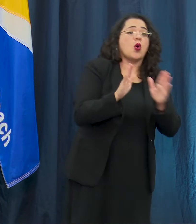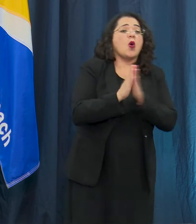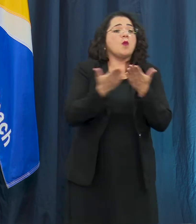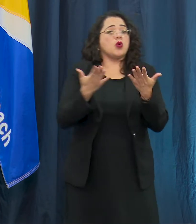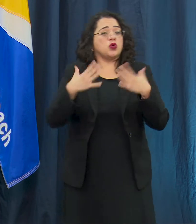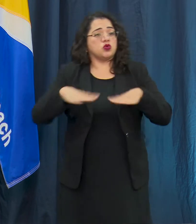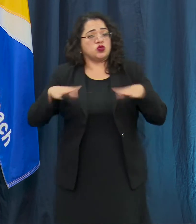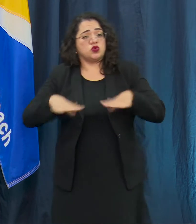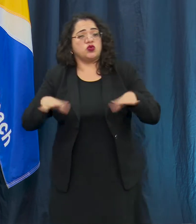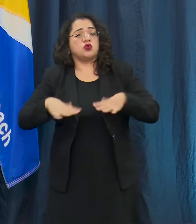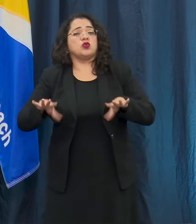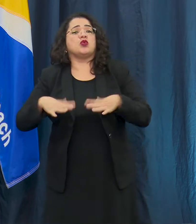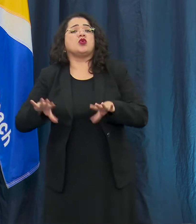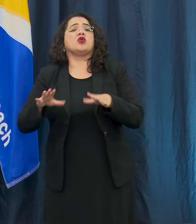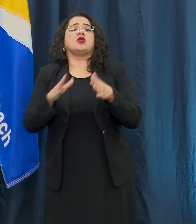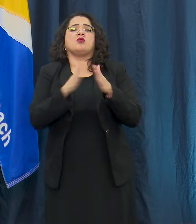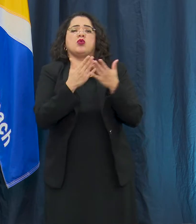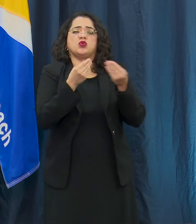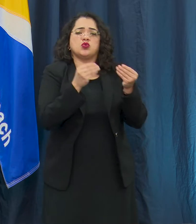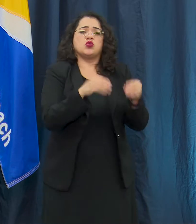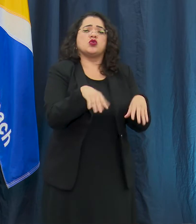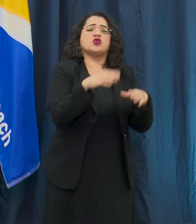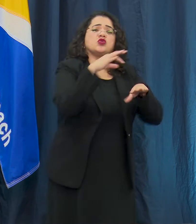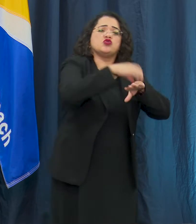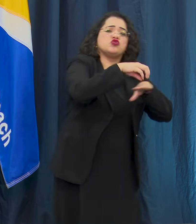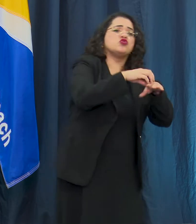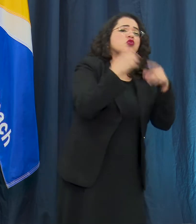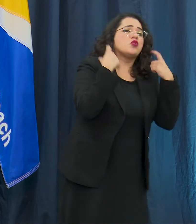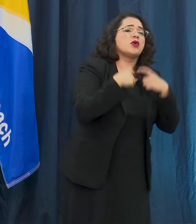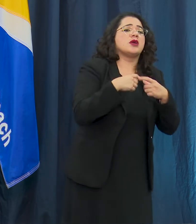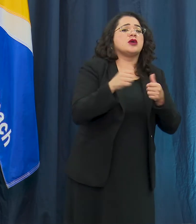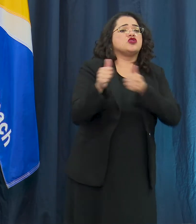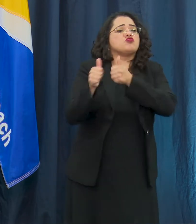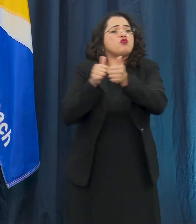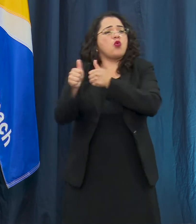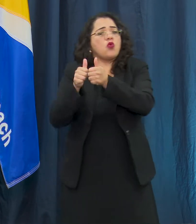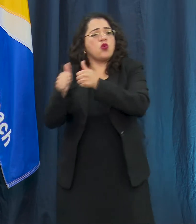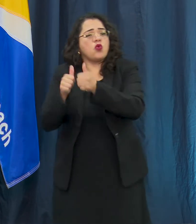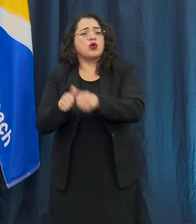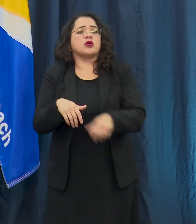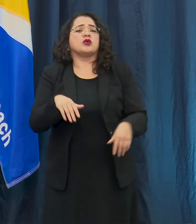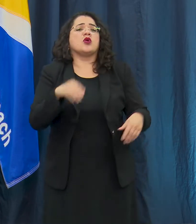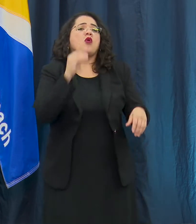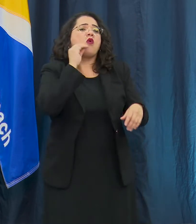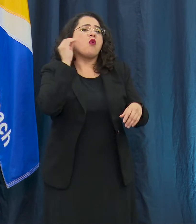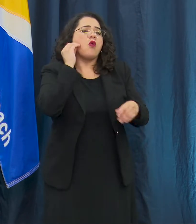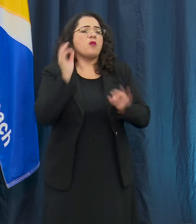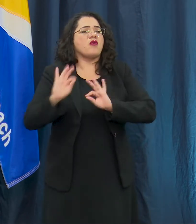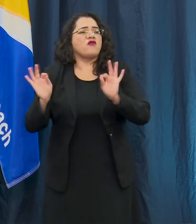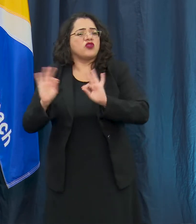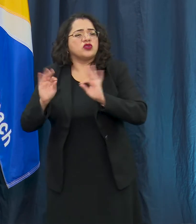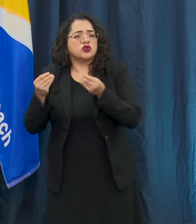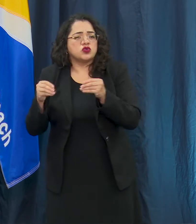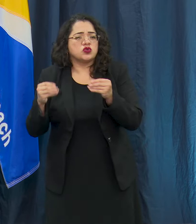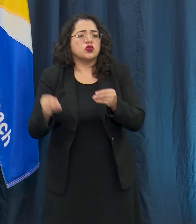jewelry, home furnishings, sporting goods stores, music stores, toy stores, and also